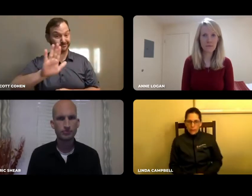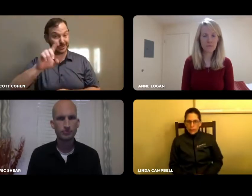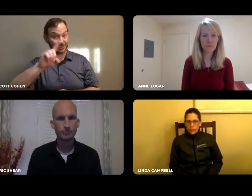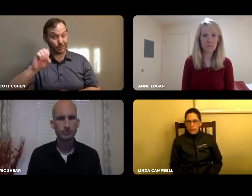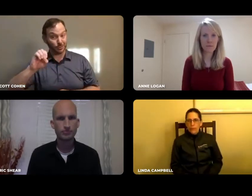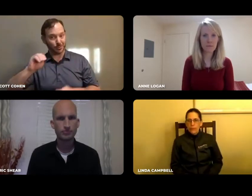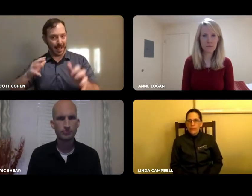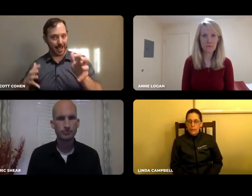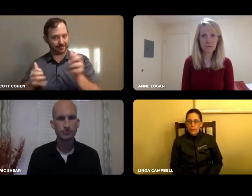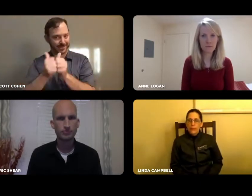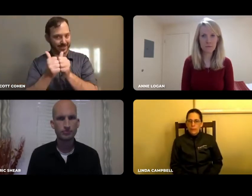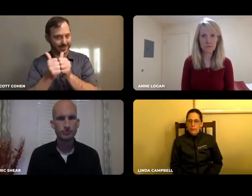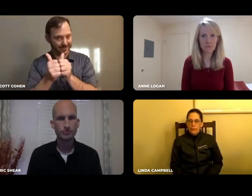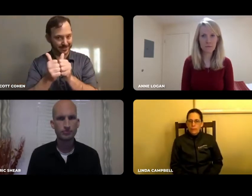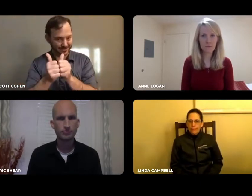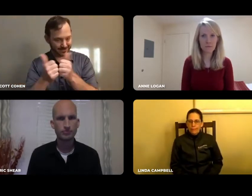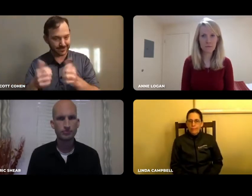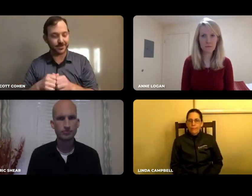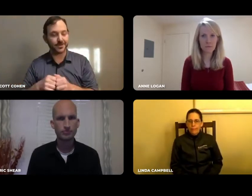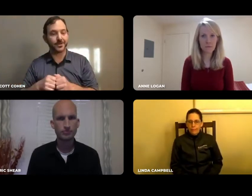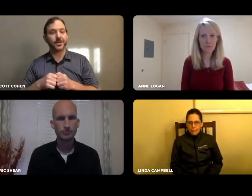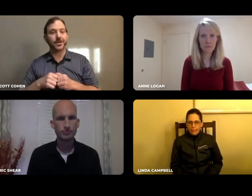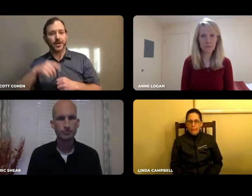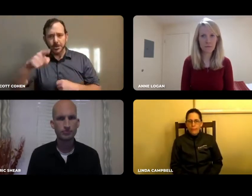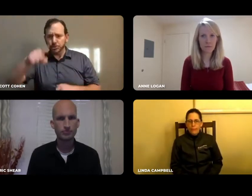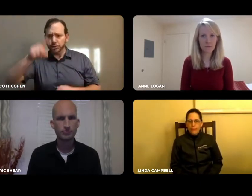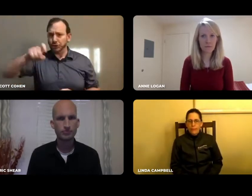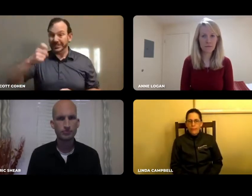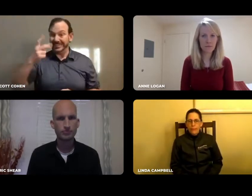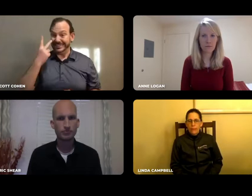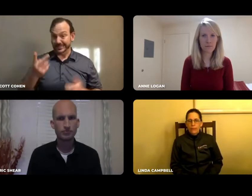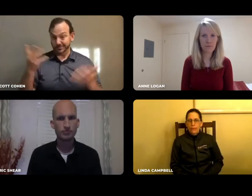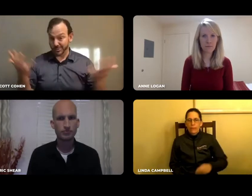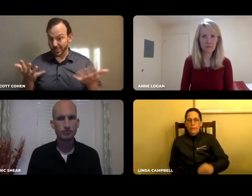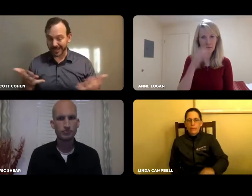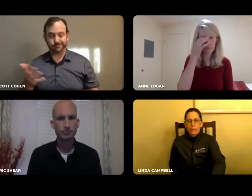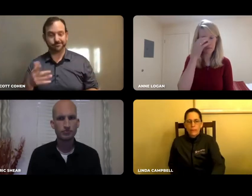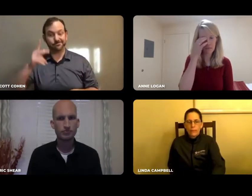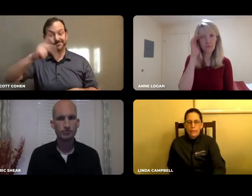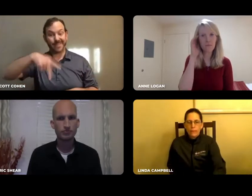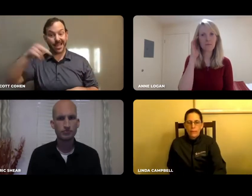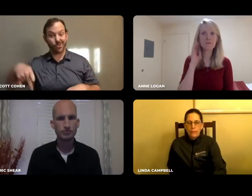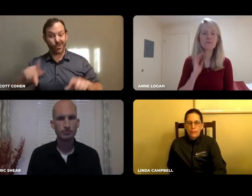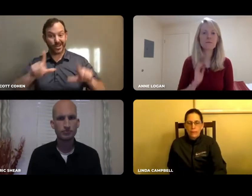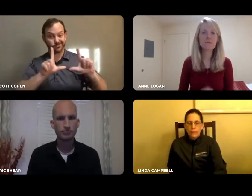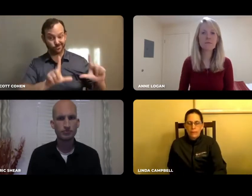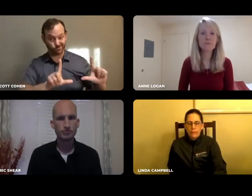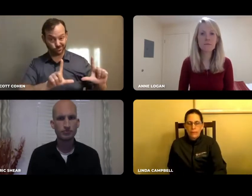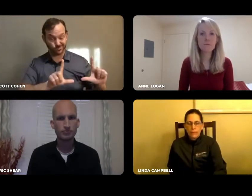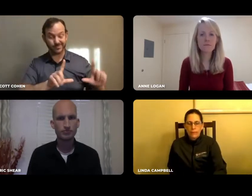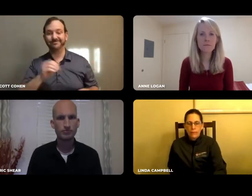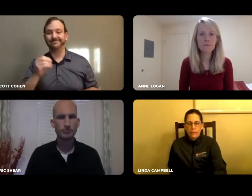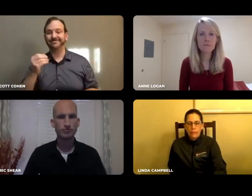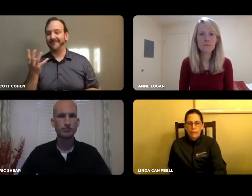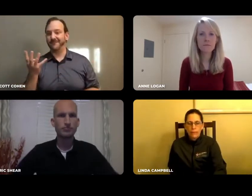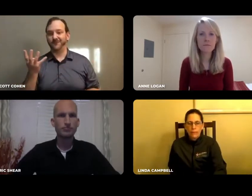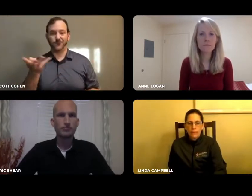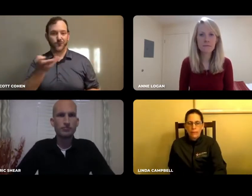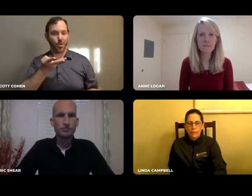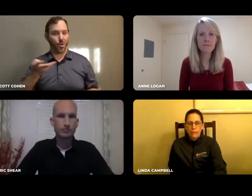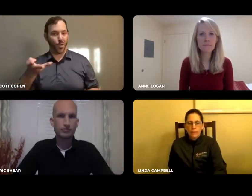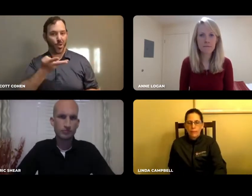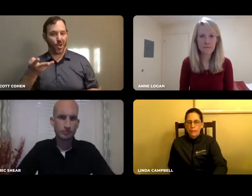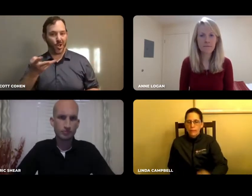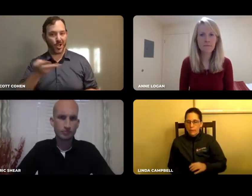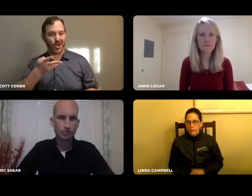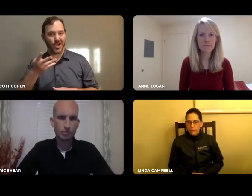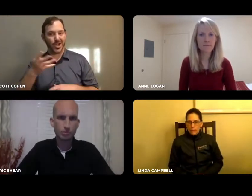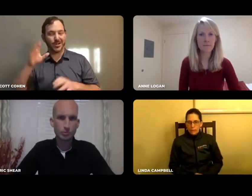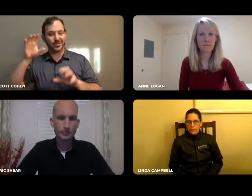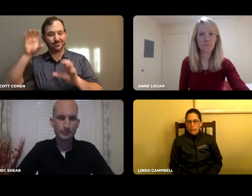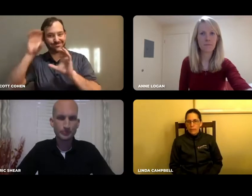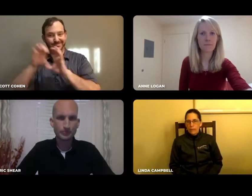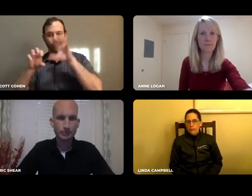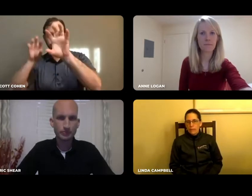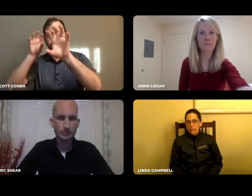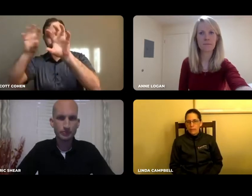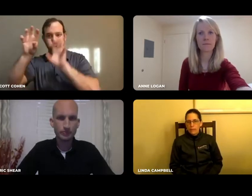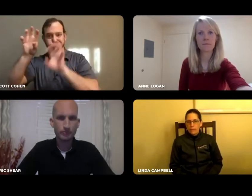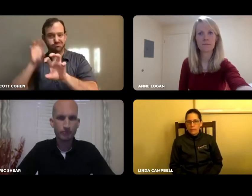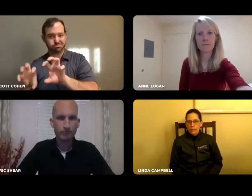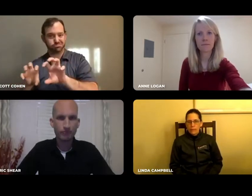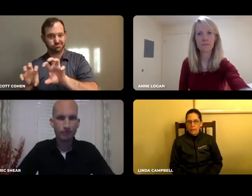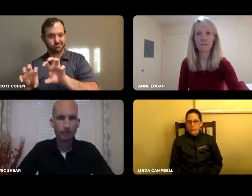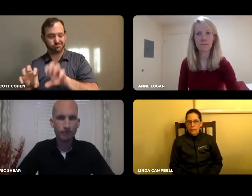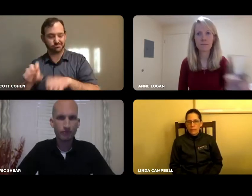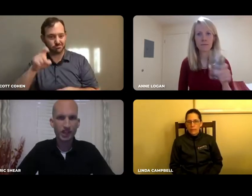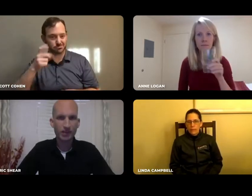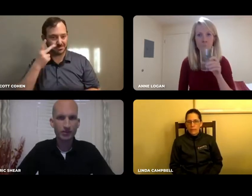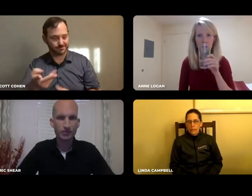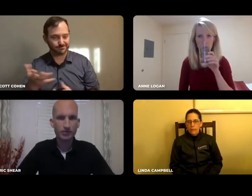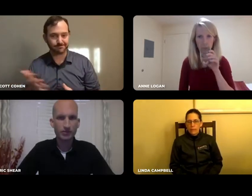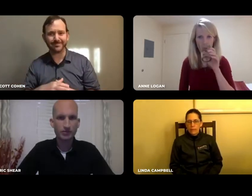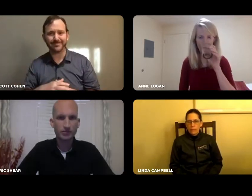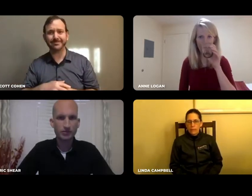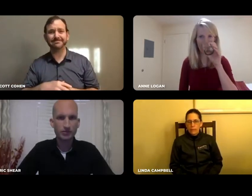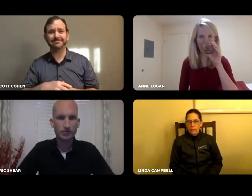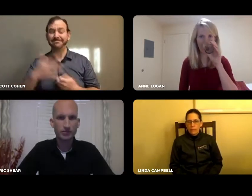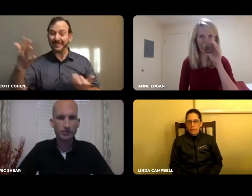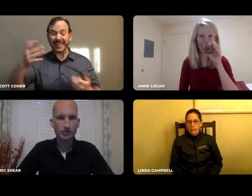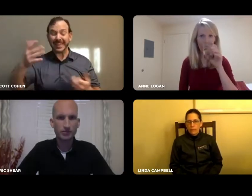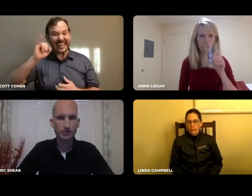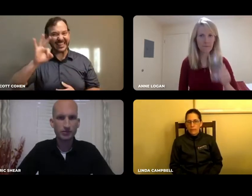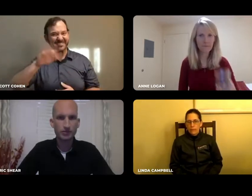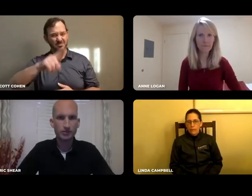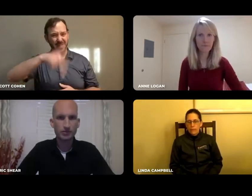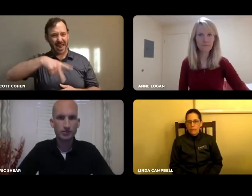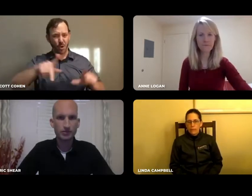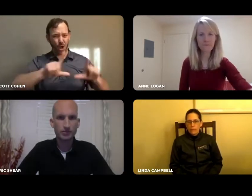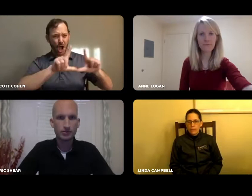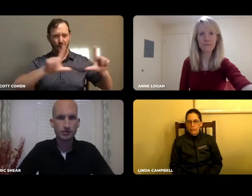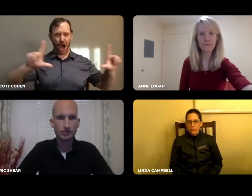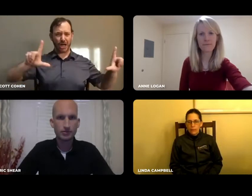Make sure you're using the Latest version of Zoom You should see a PowerPoint and 4 panelists